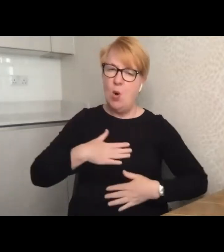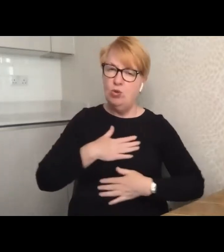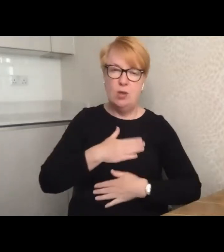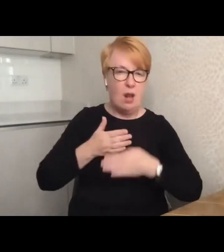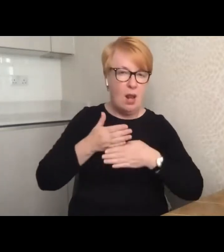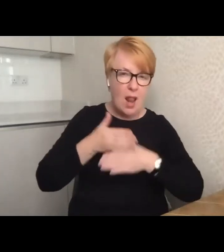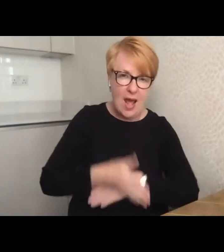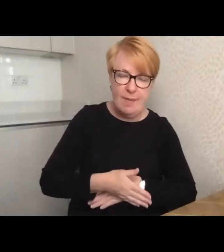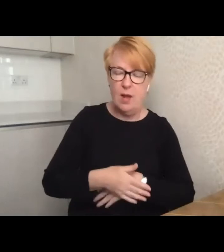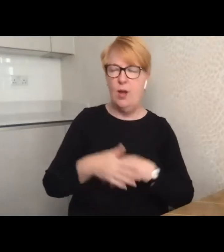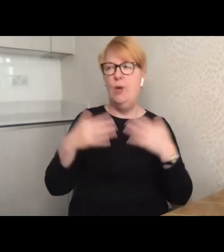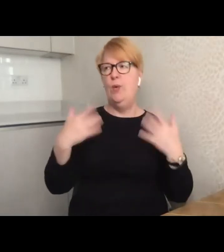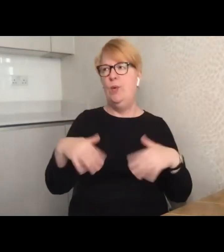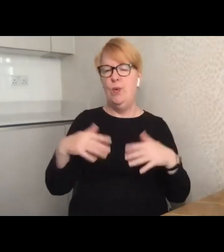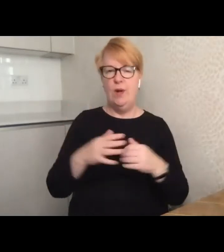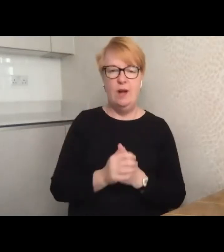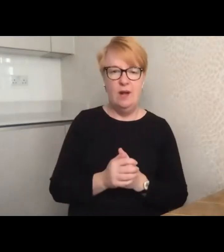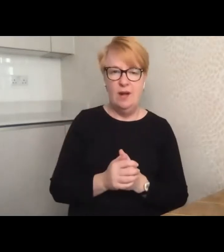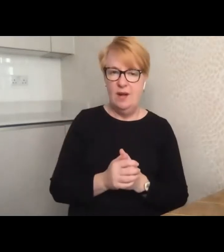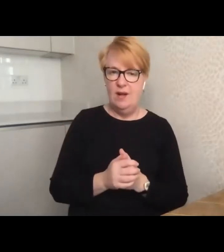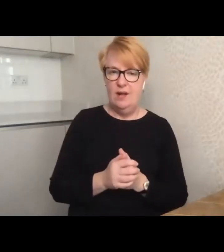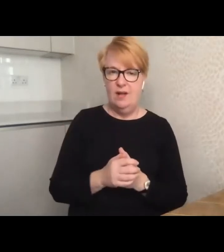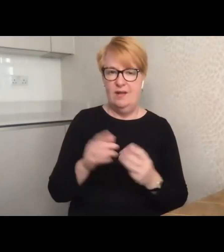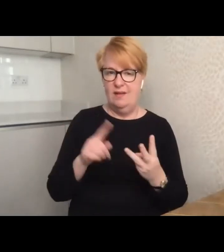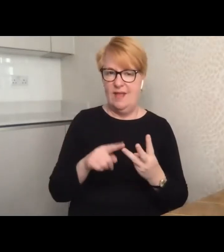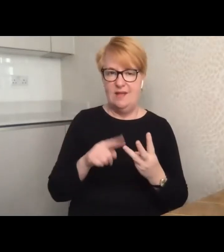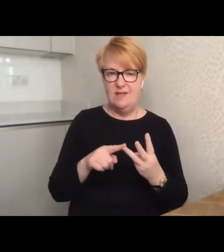which I think is unparalleled in artistic and curatorial context.